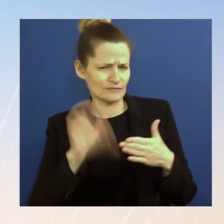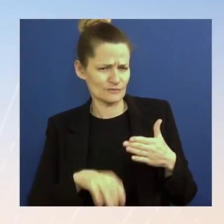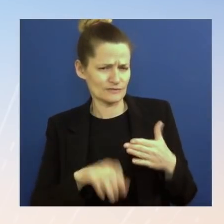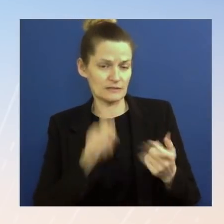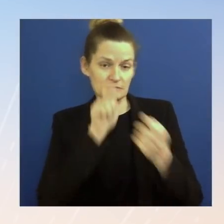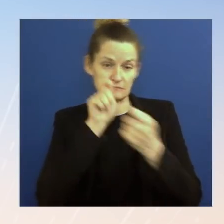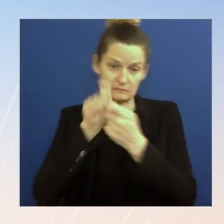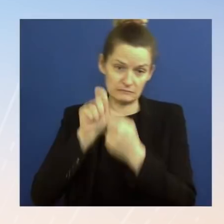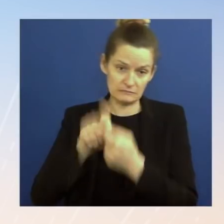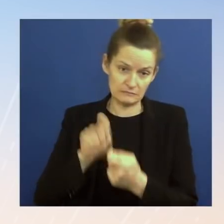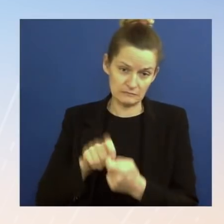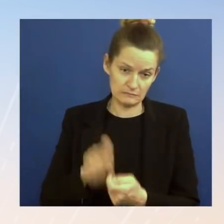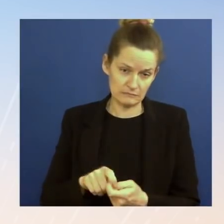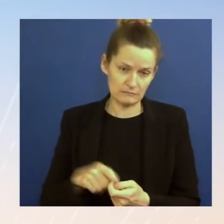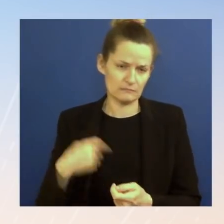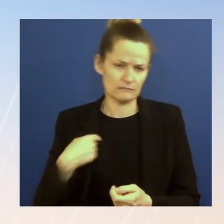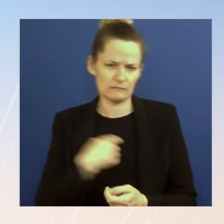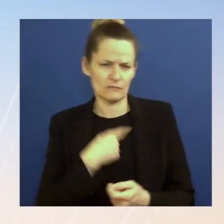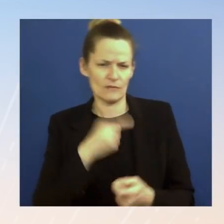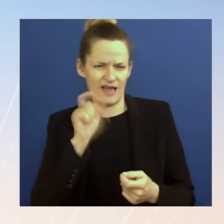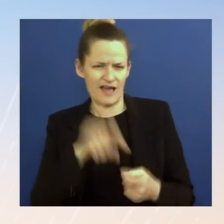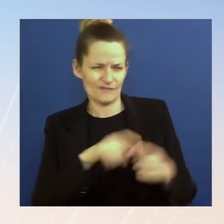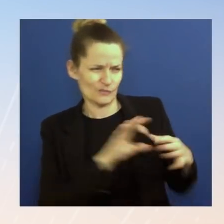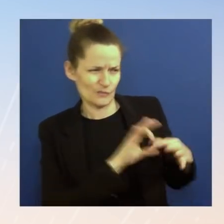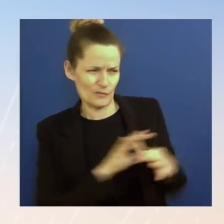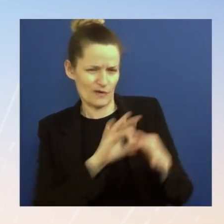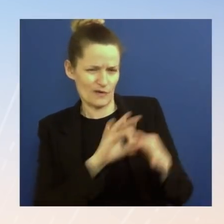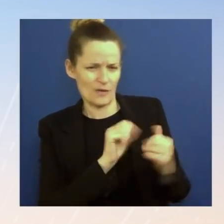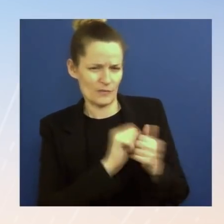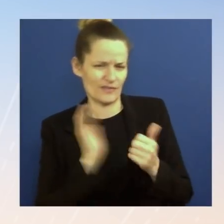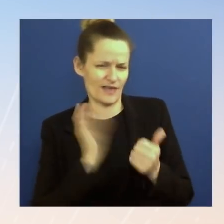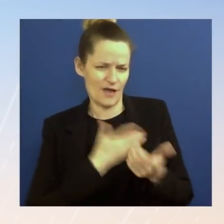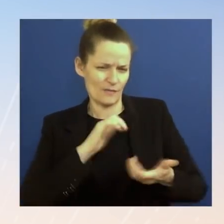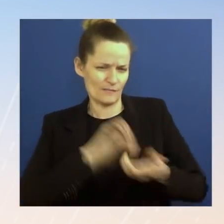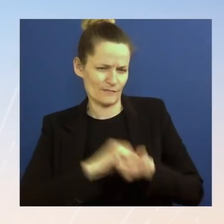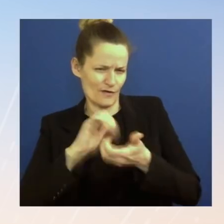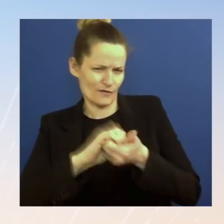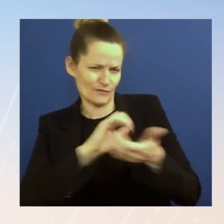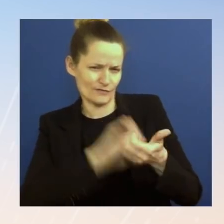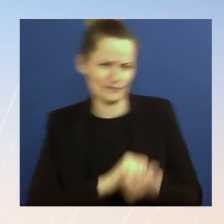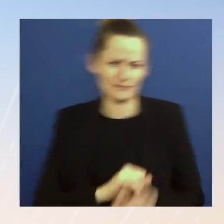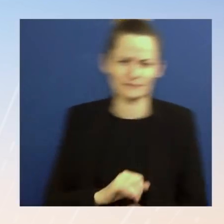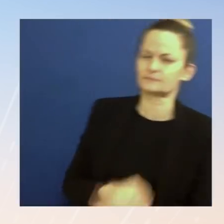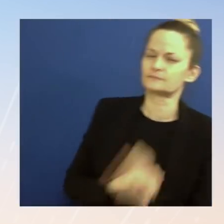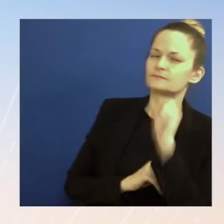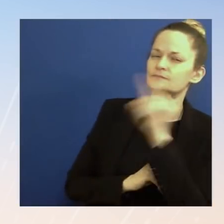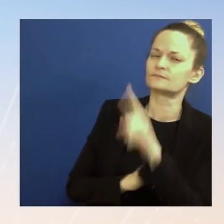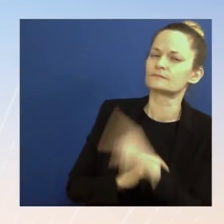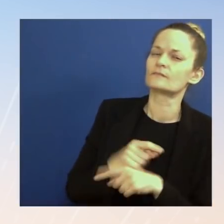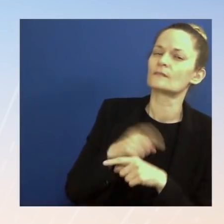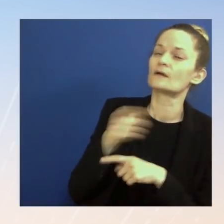The Press: Okay. But Jake Sullivan certainly communicated that there would be consequences? Ms. Psaki: Yes, as we have also said publicly a number of times.